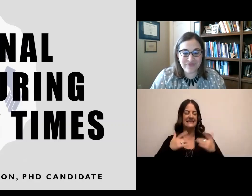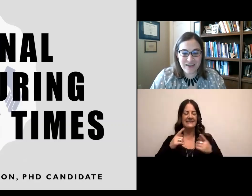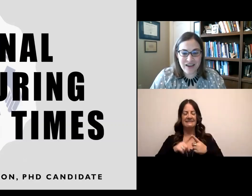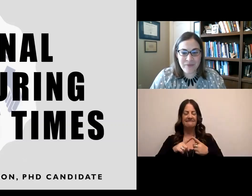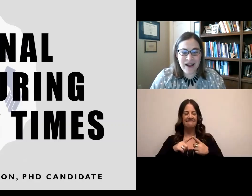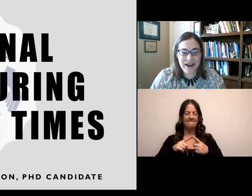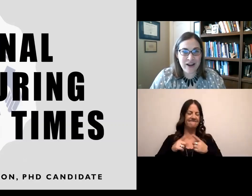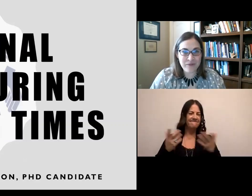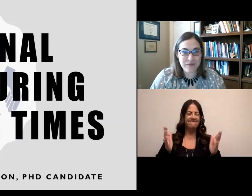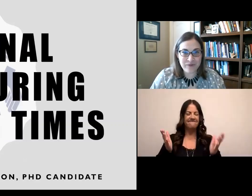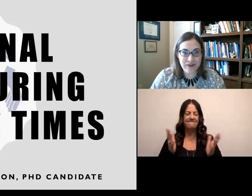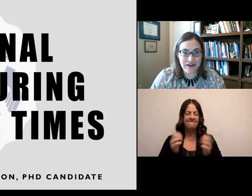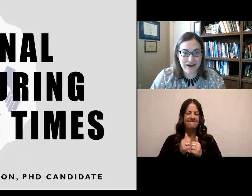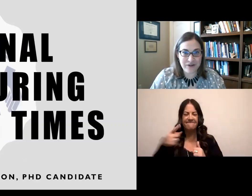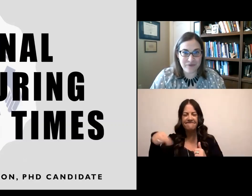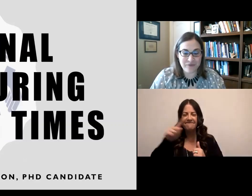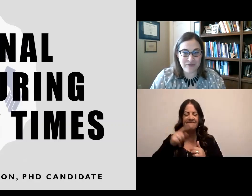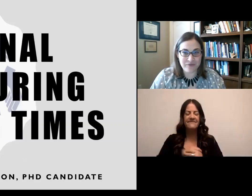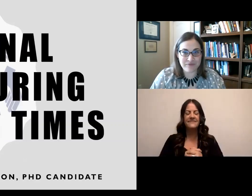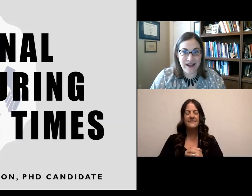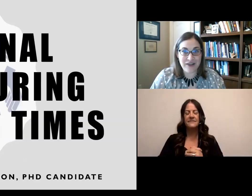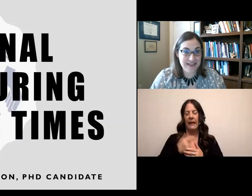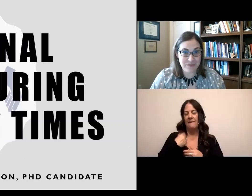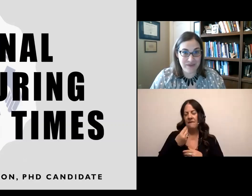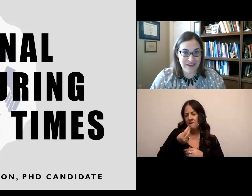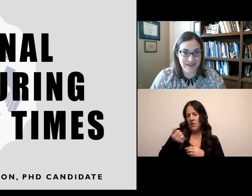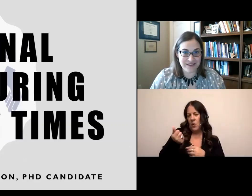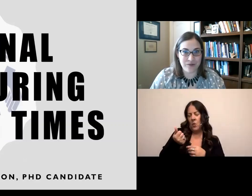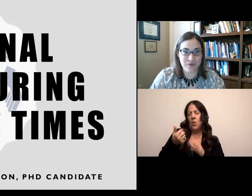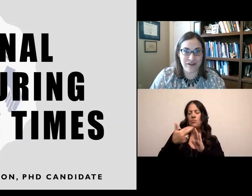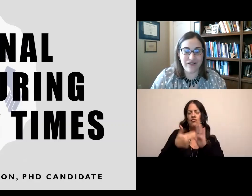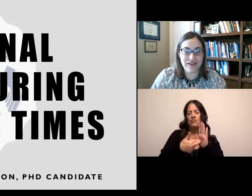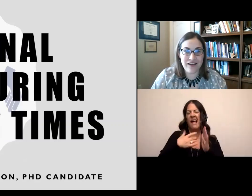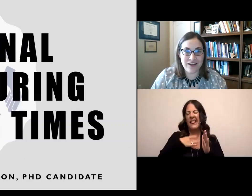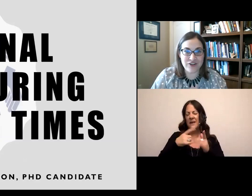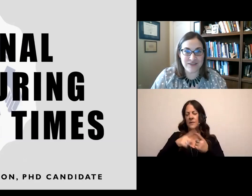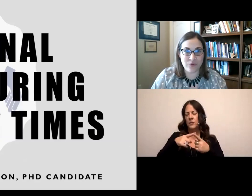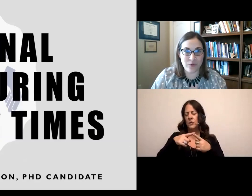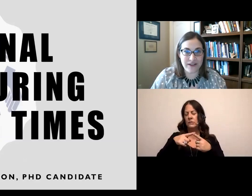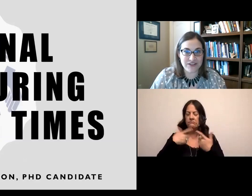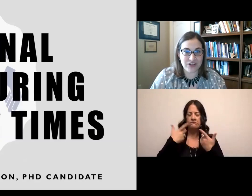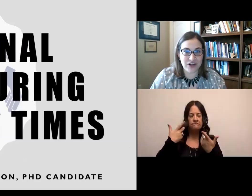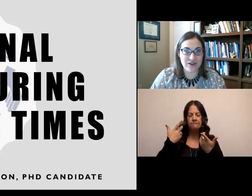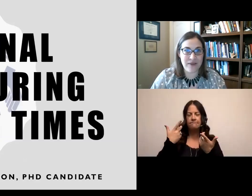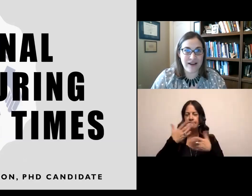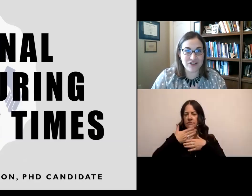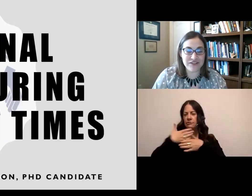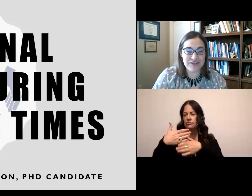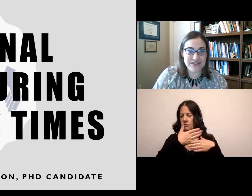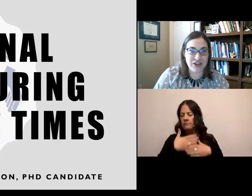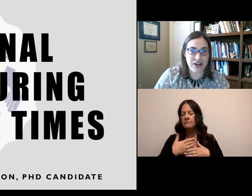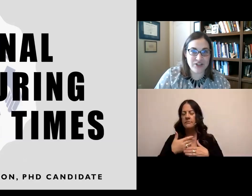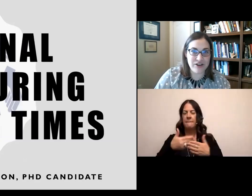I HAVE A COUPLE OF KIND OF HOUSEKEEPING THINGS I WANT TO ADDRESS BEFORE WE GET STARTED SO I'M GOING TO STOP SHARING